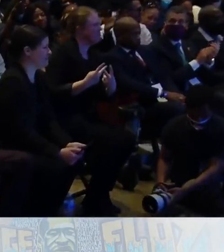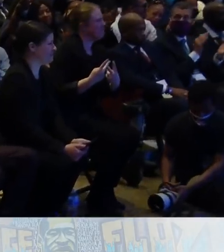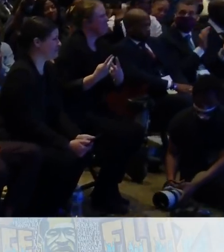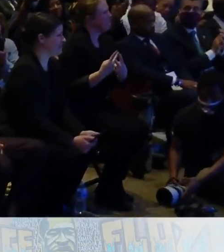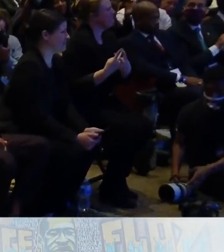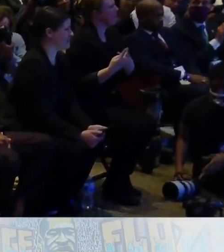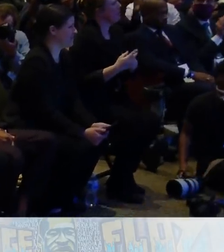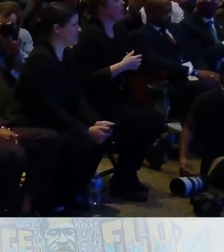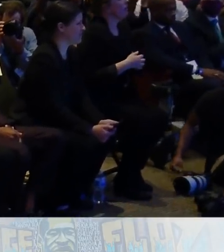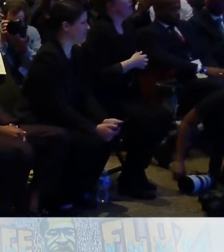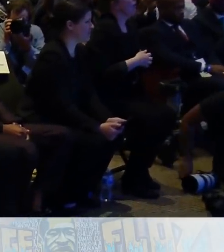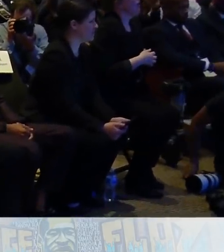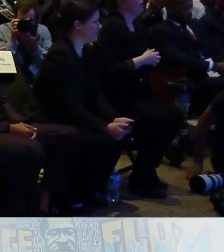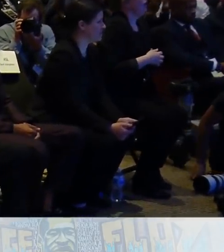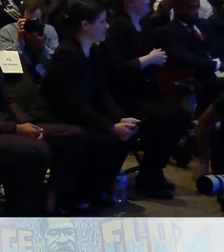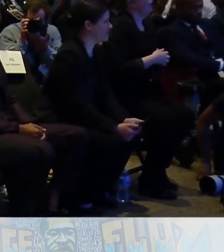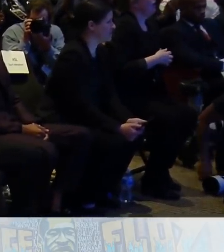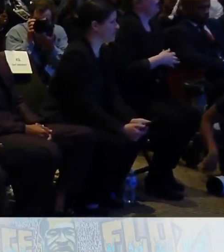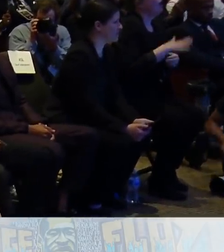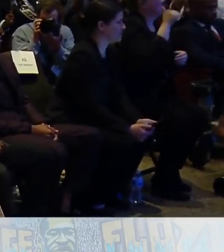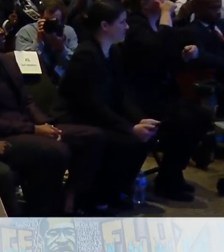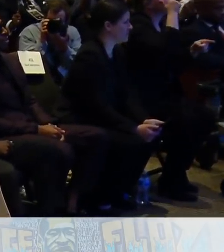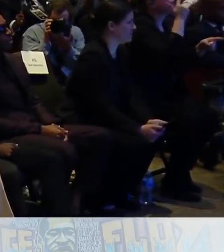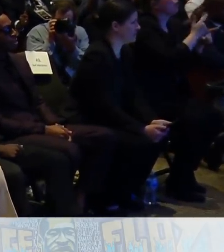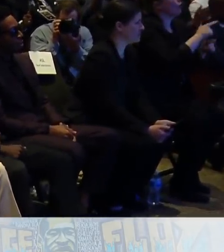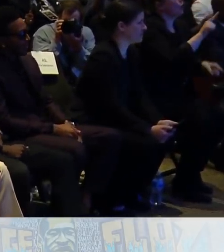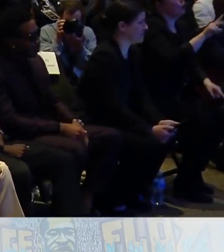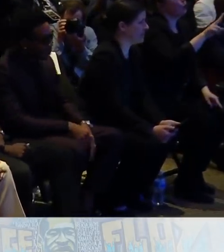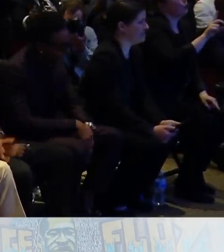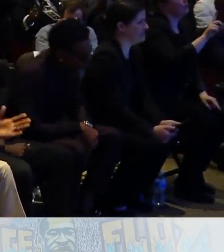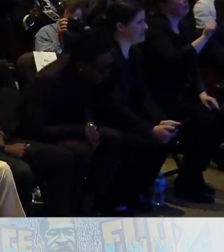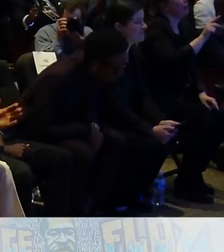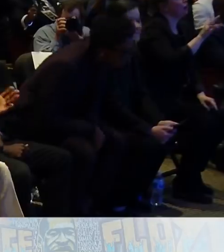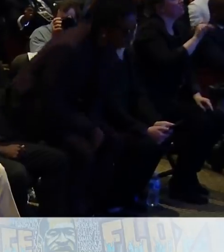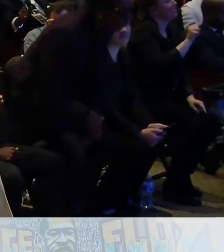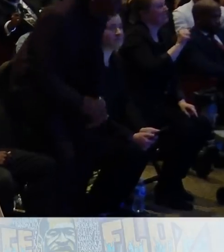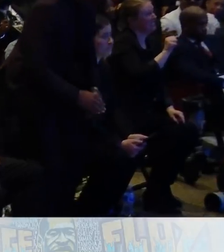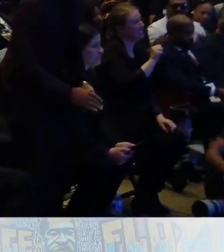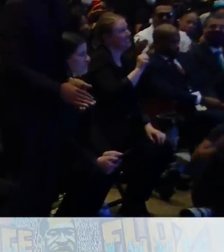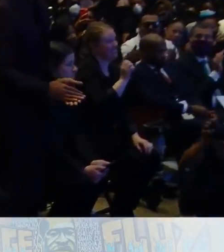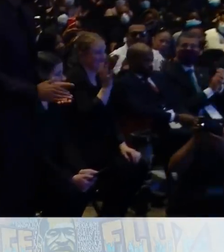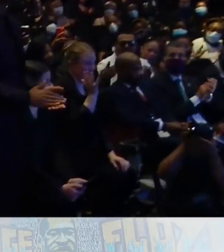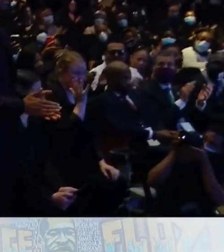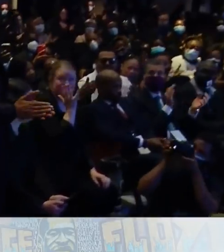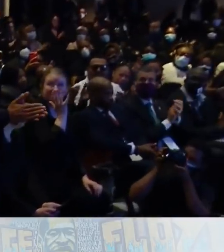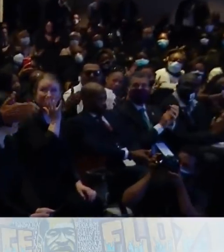SO DON'T CLAP. STAND UP, KEVIN. WE JOKE EACH OTHER.